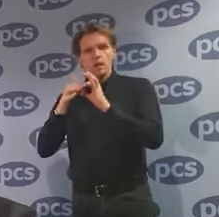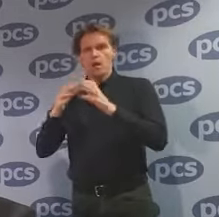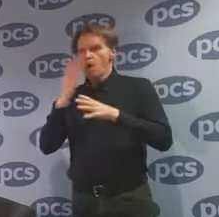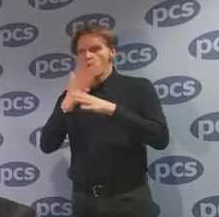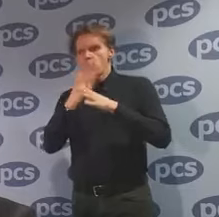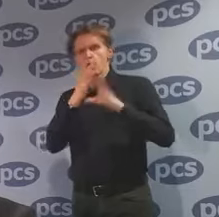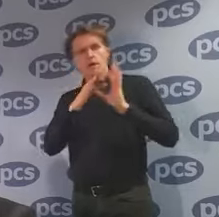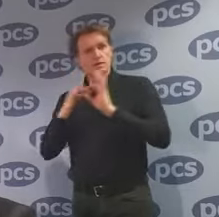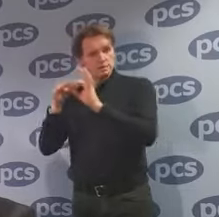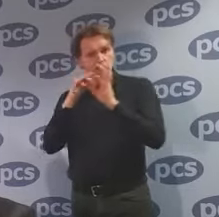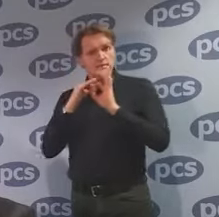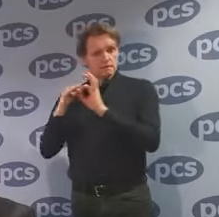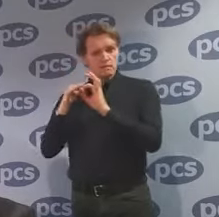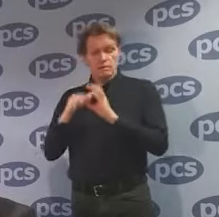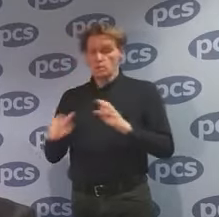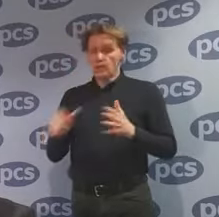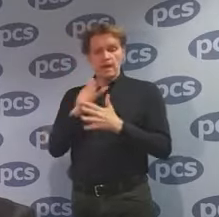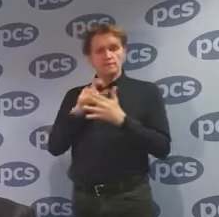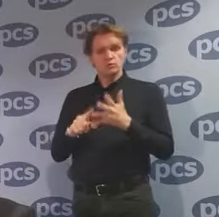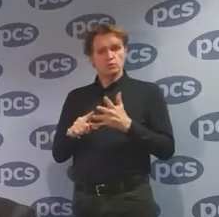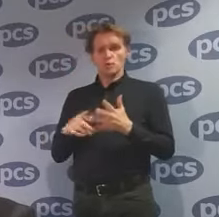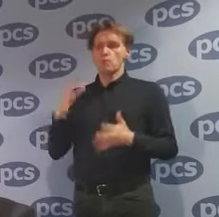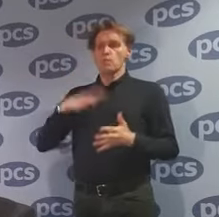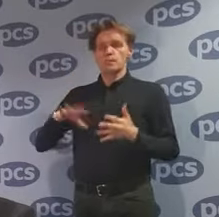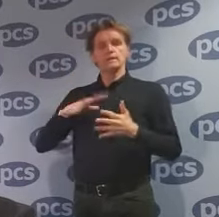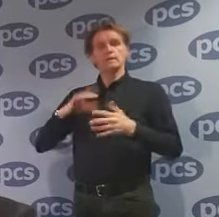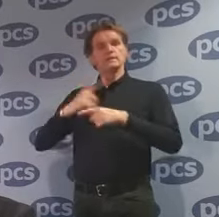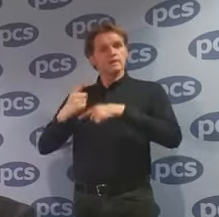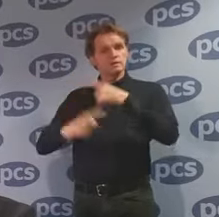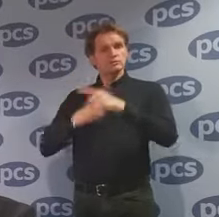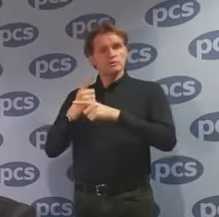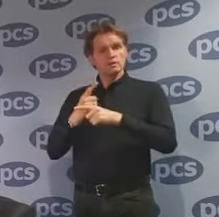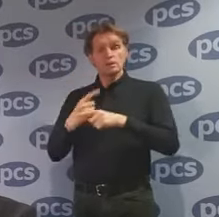let's do what is required next year. So let's keep our fingers crossed but do